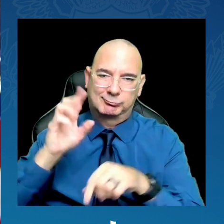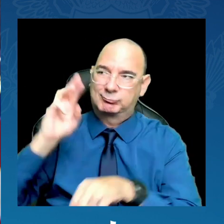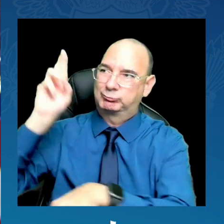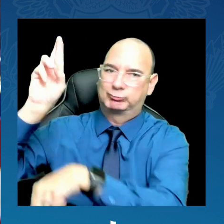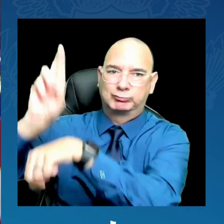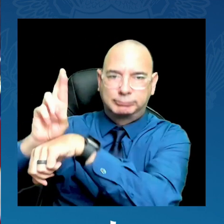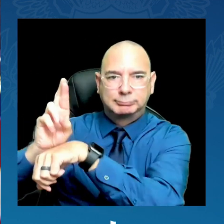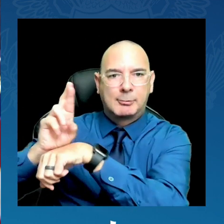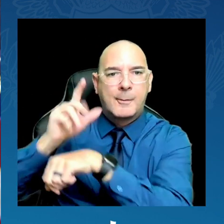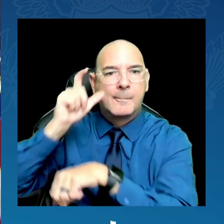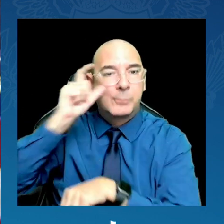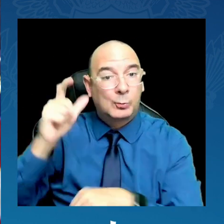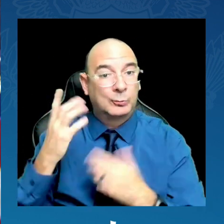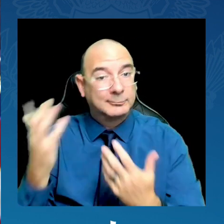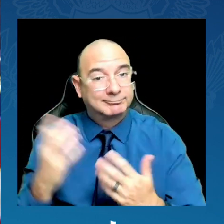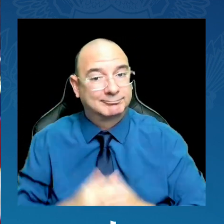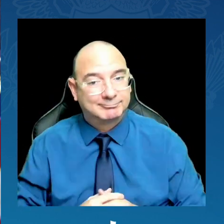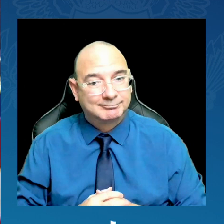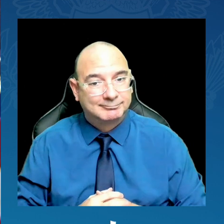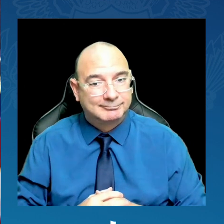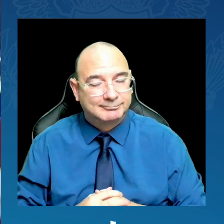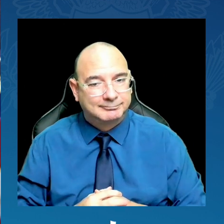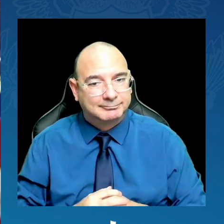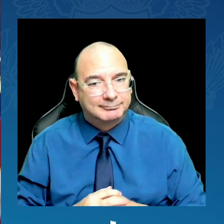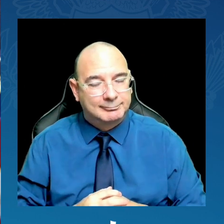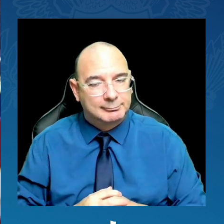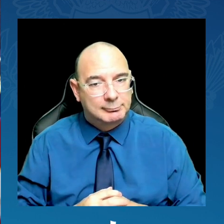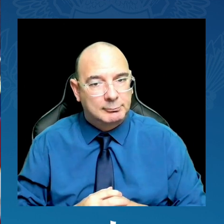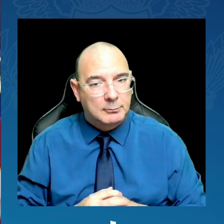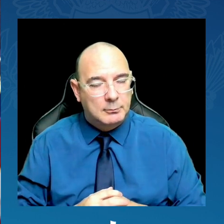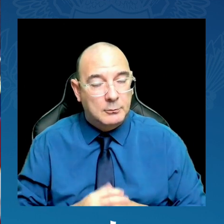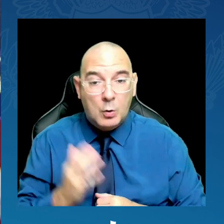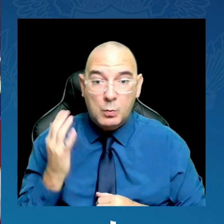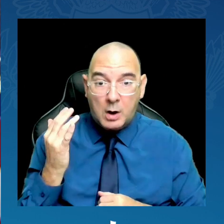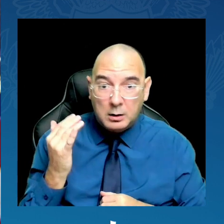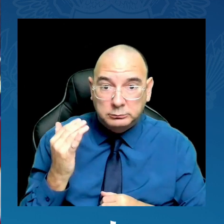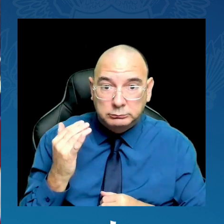Because of the vision of President Kennedy;